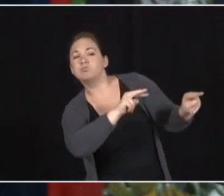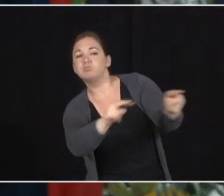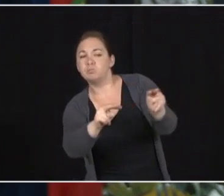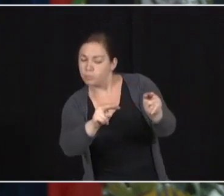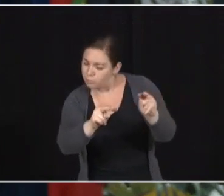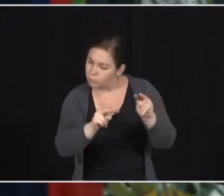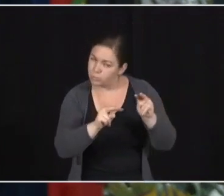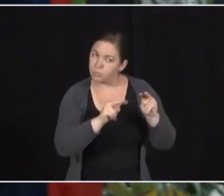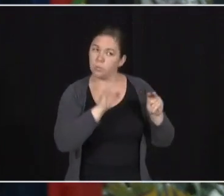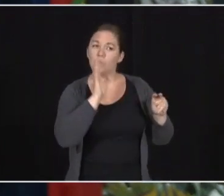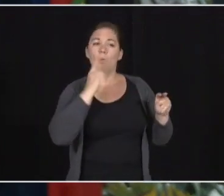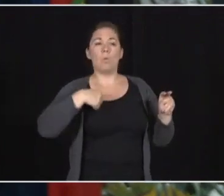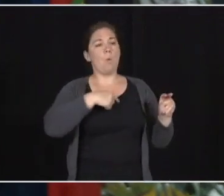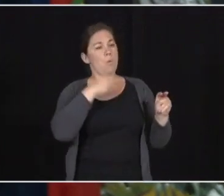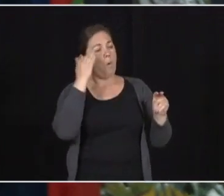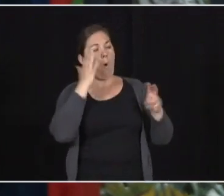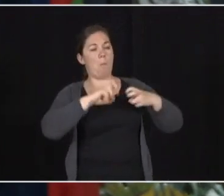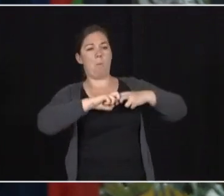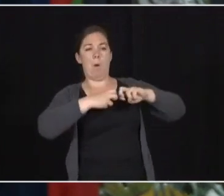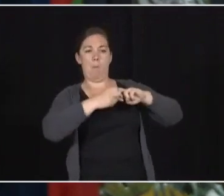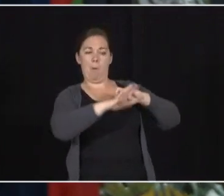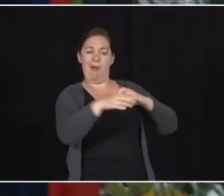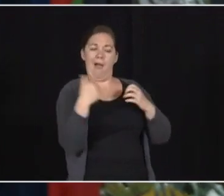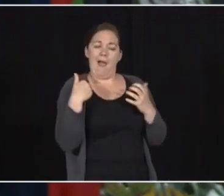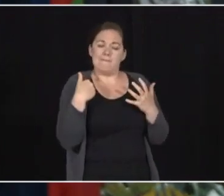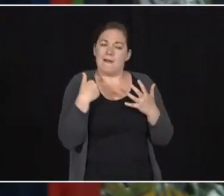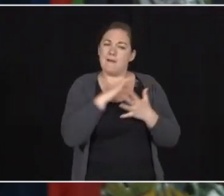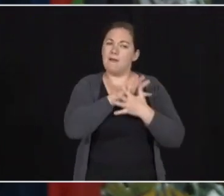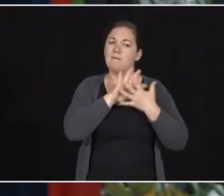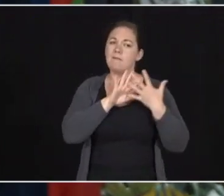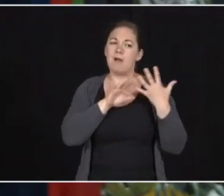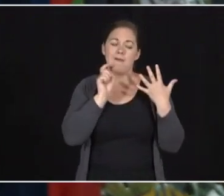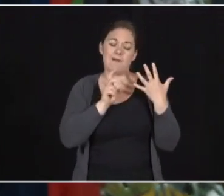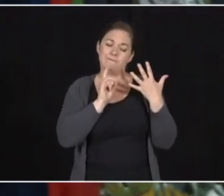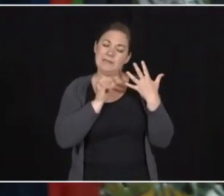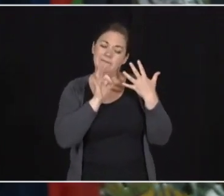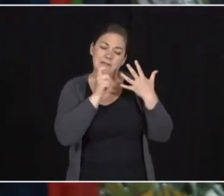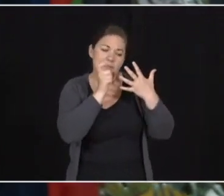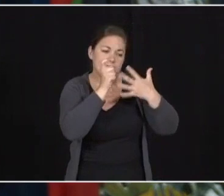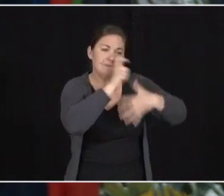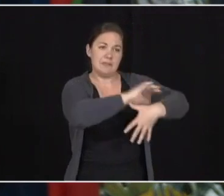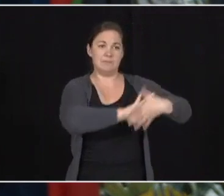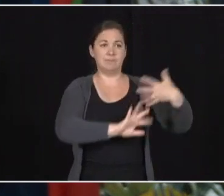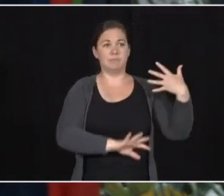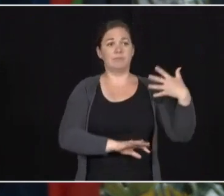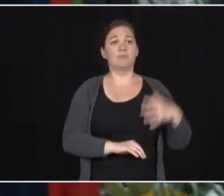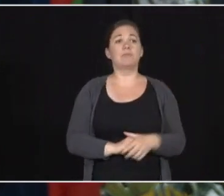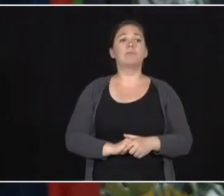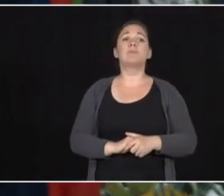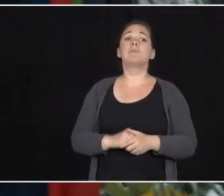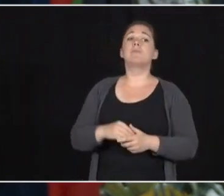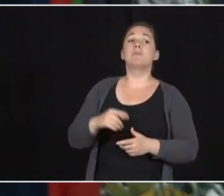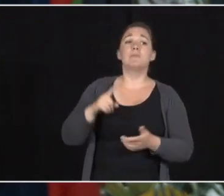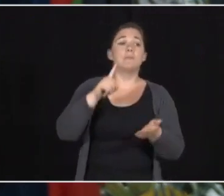and we are going to fix them. The inspection issue, I want to know